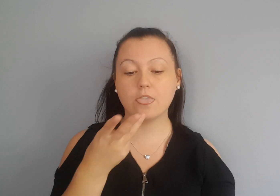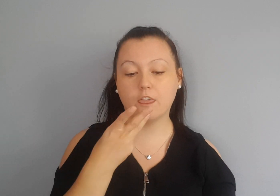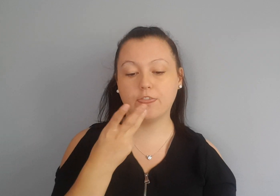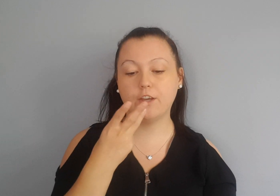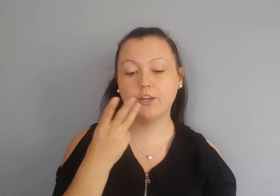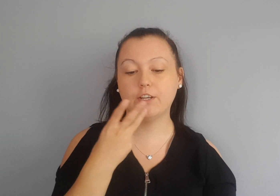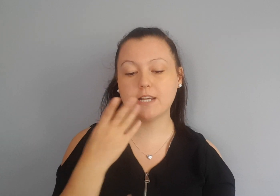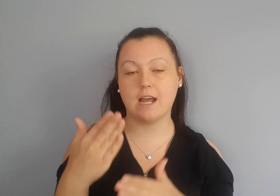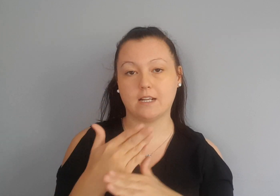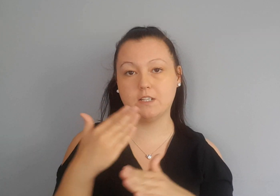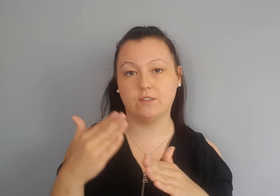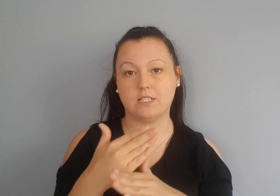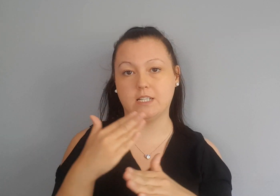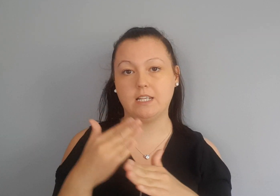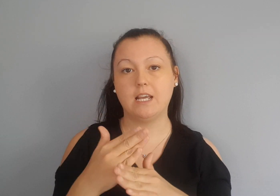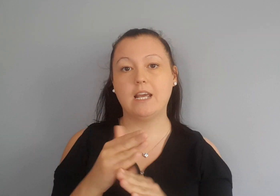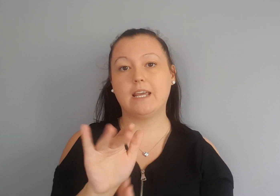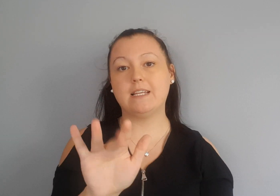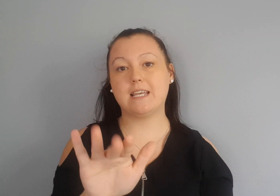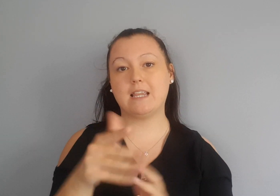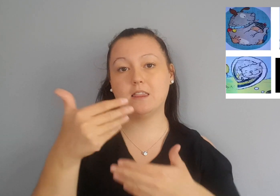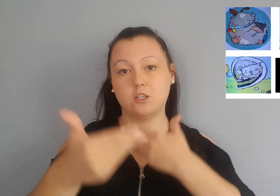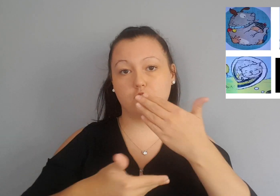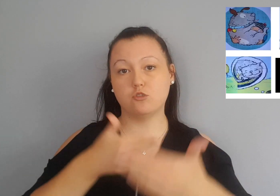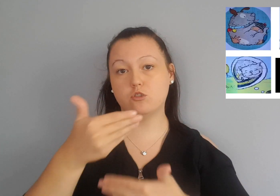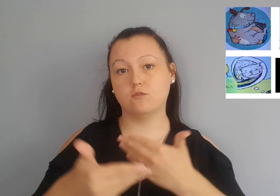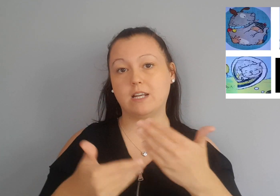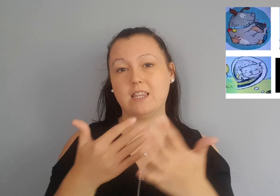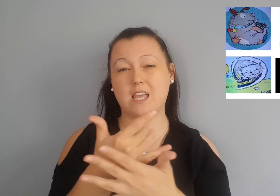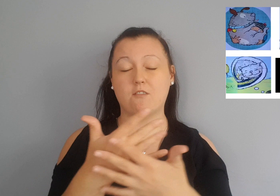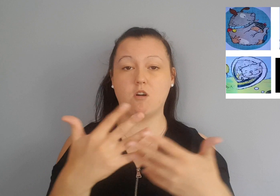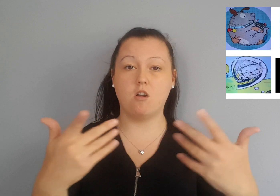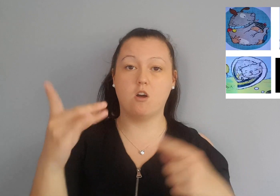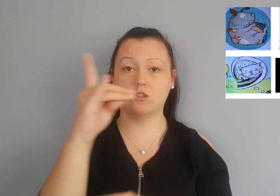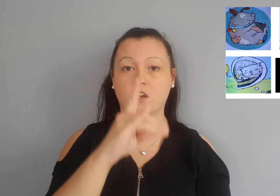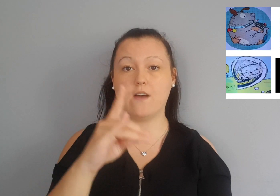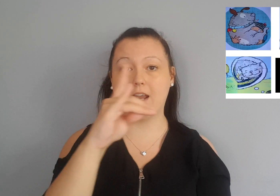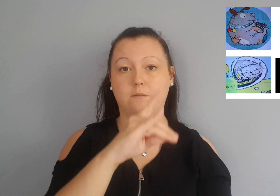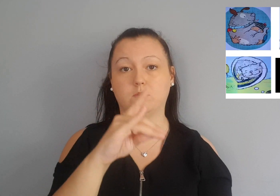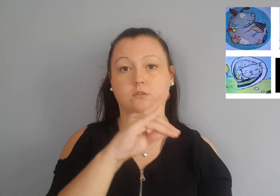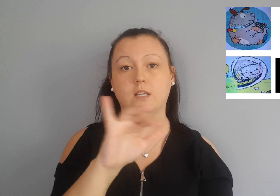The third activity is in the story there are lots of animals.